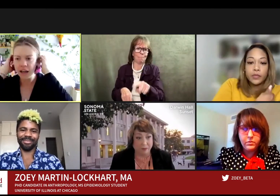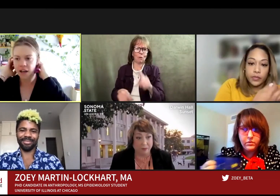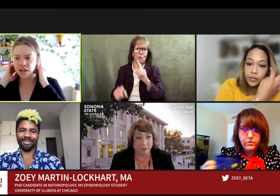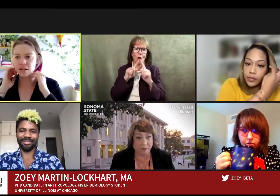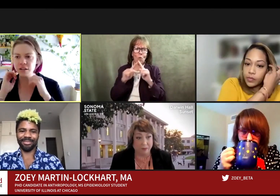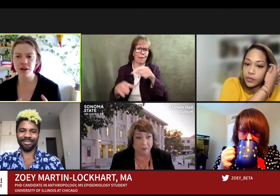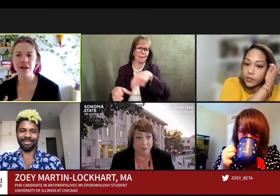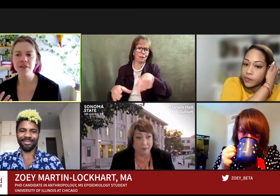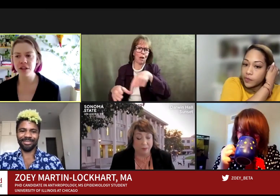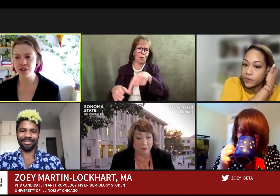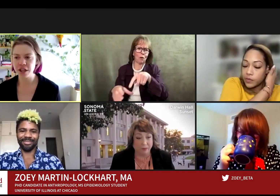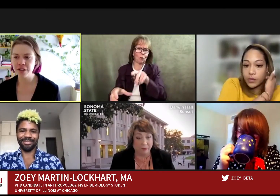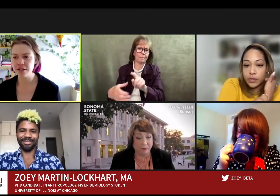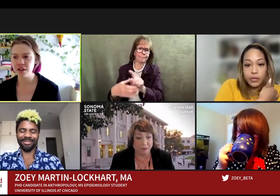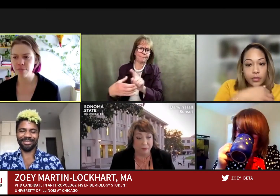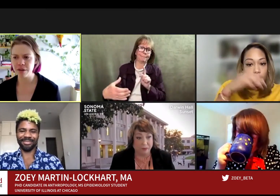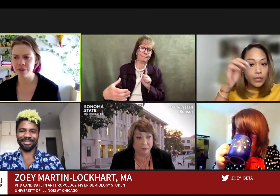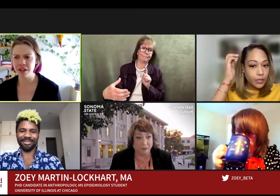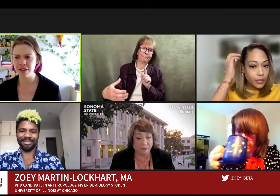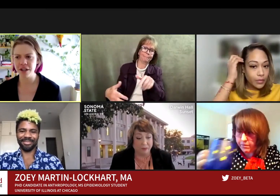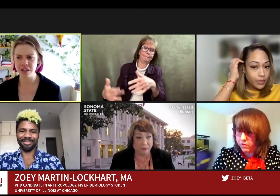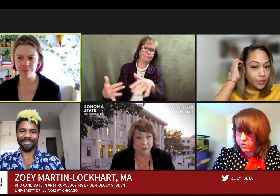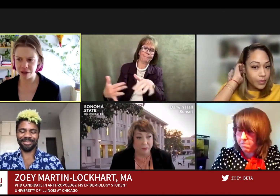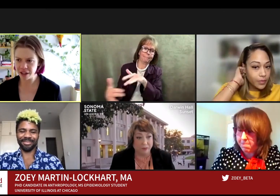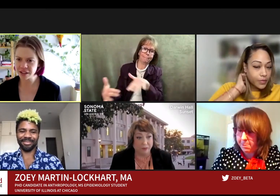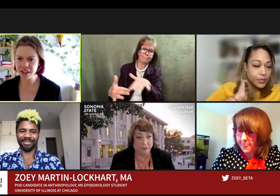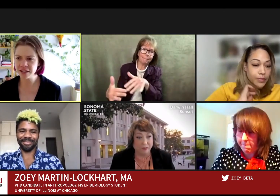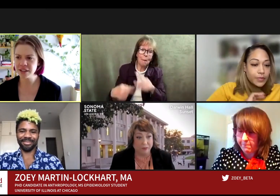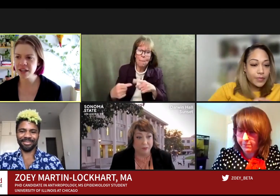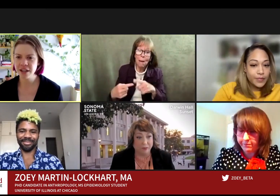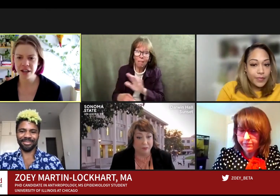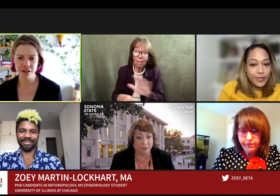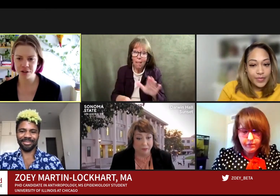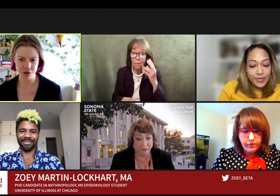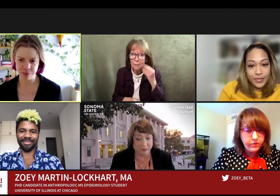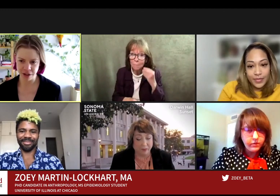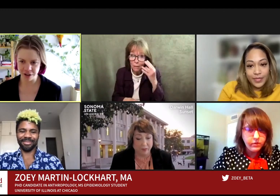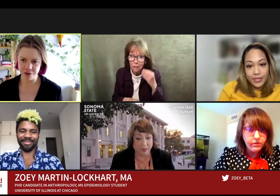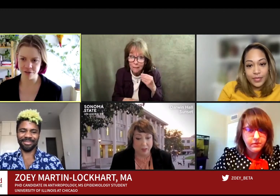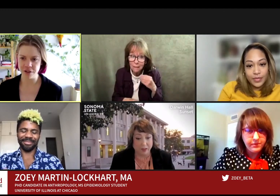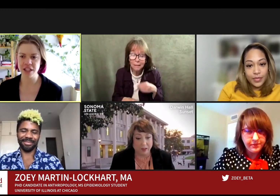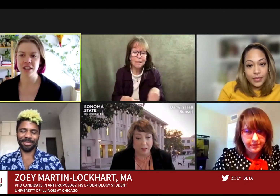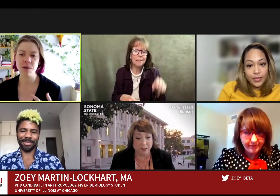And to have an exchange about their experiences in the social media universe